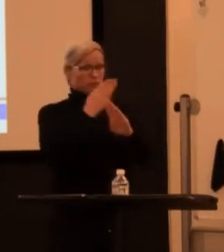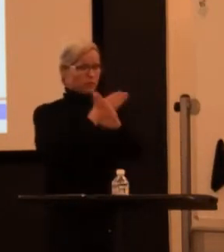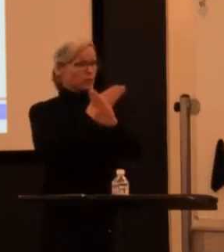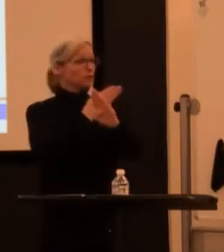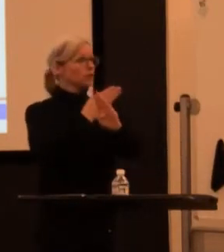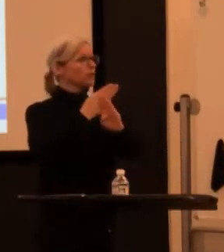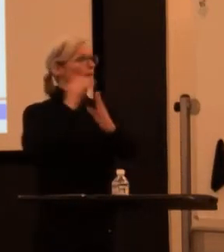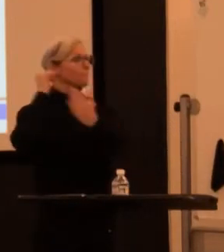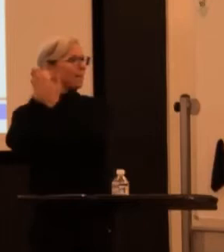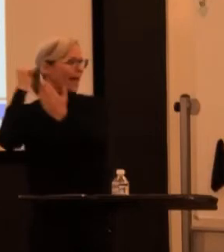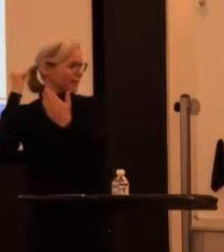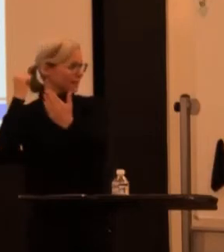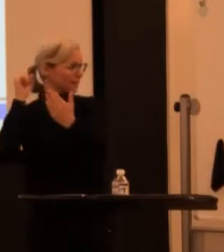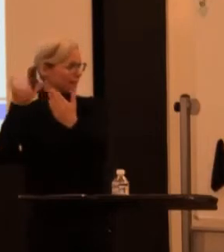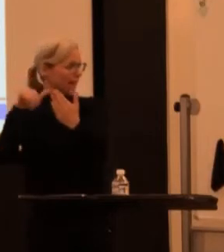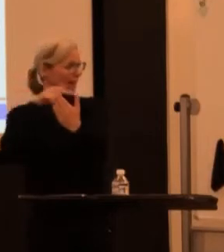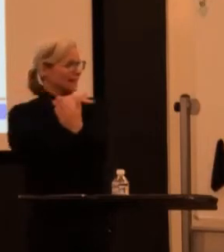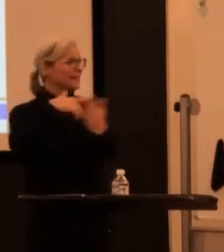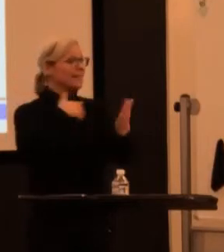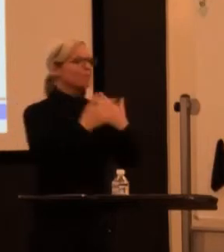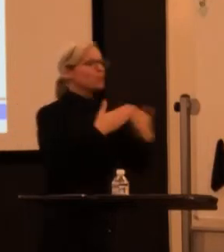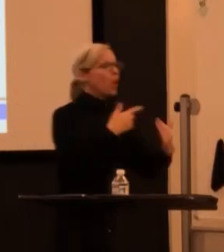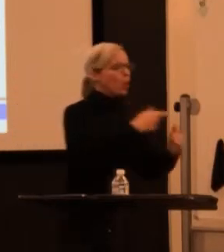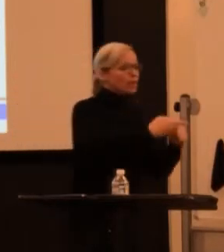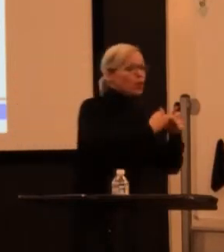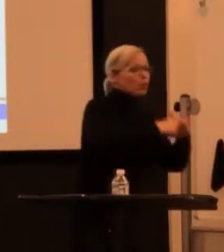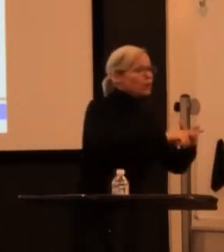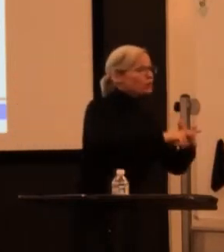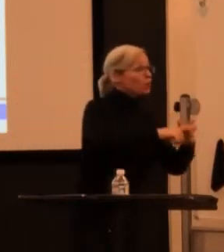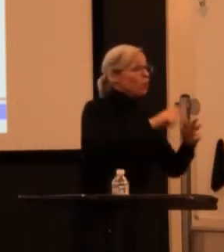even though the original version of the invention can't be patented anymore.